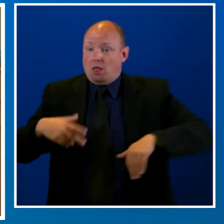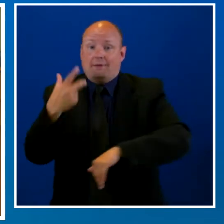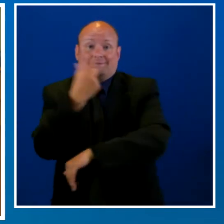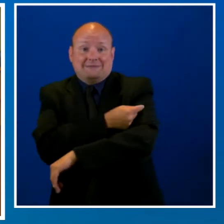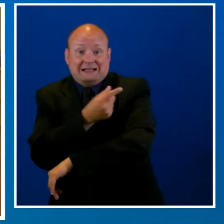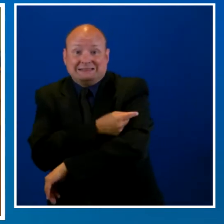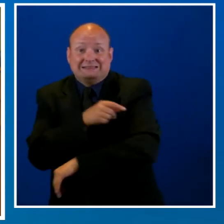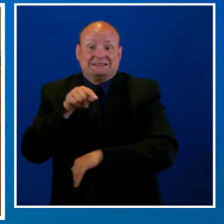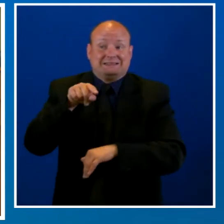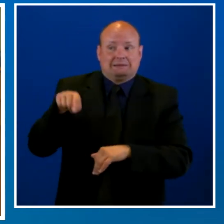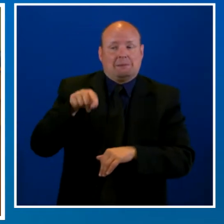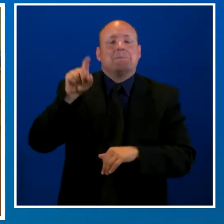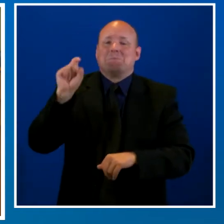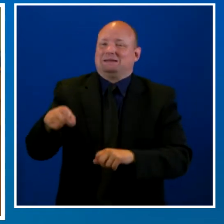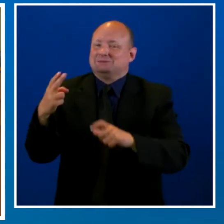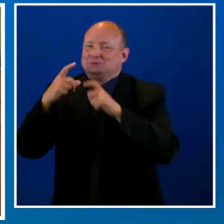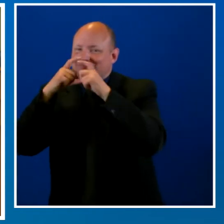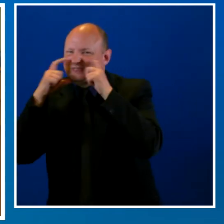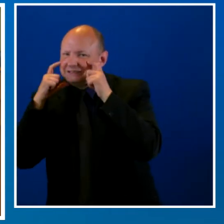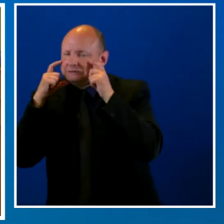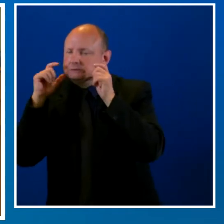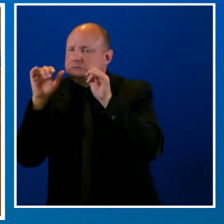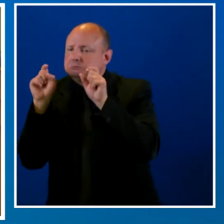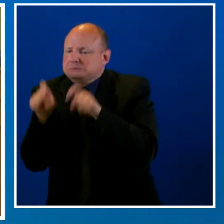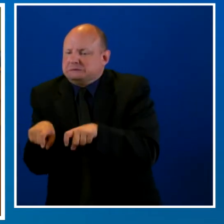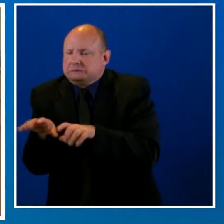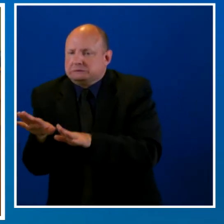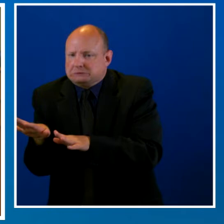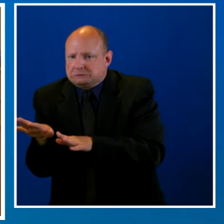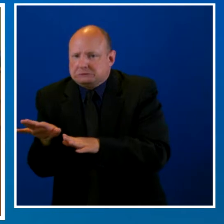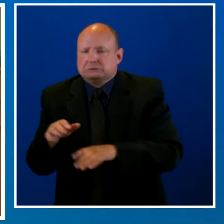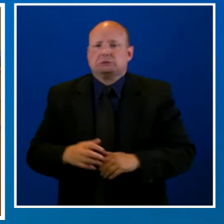be required even among fully vaccinated people.